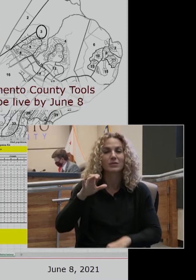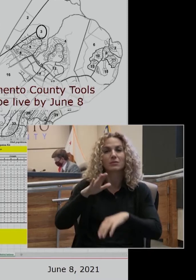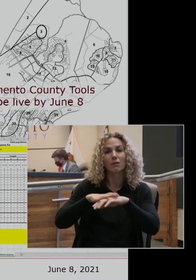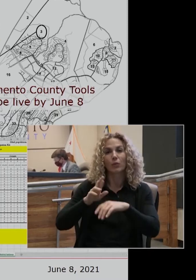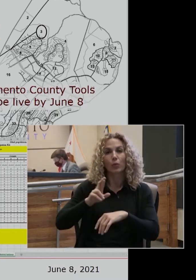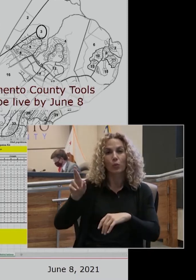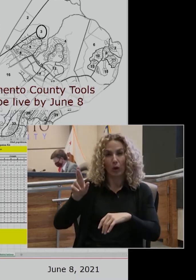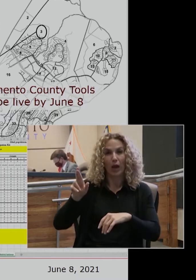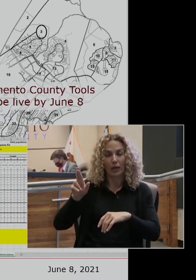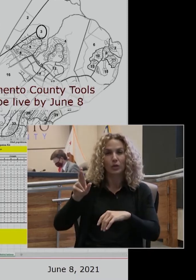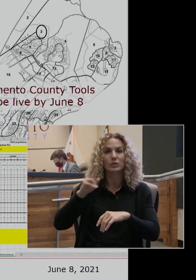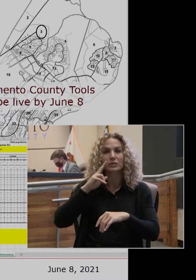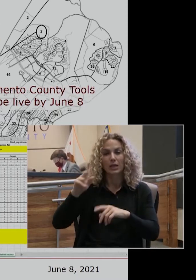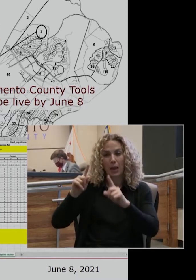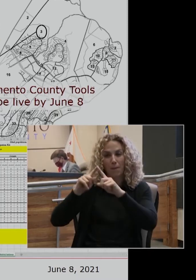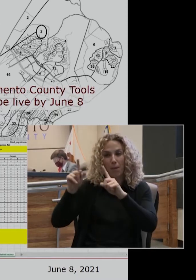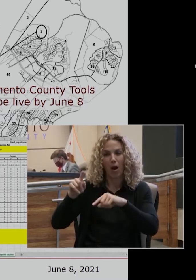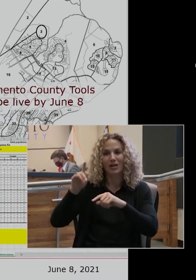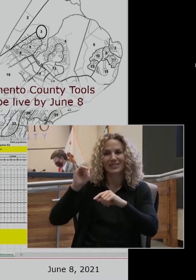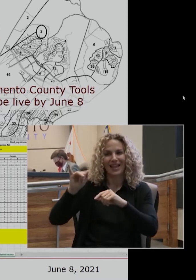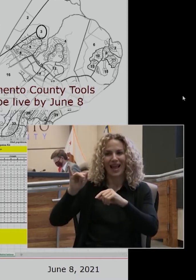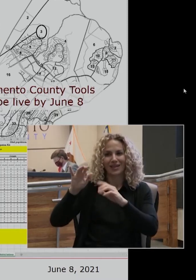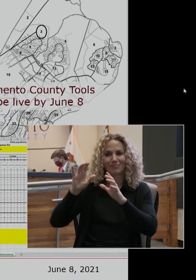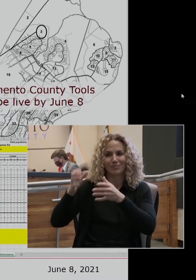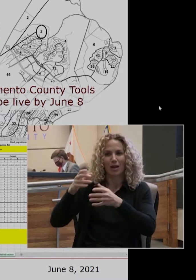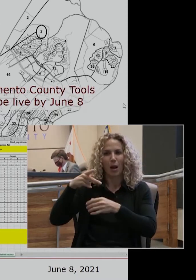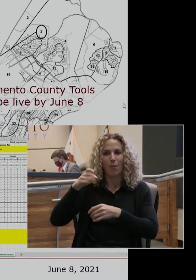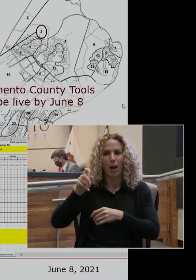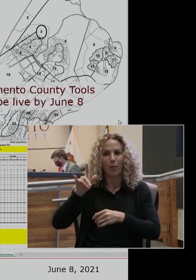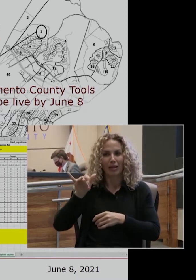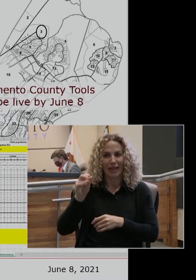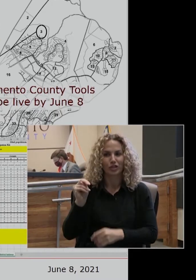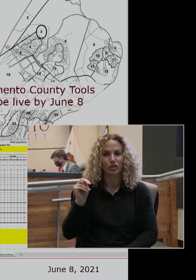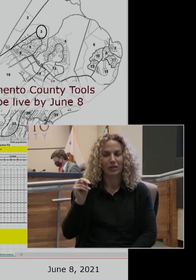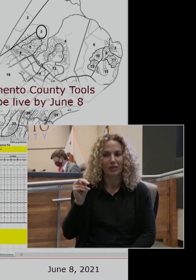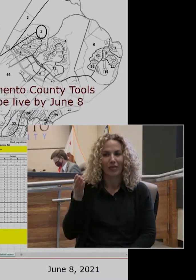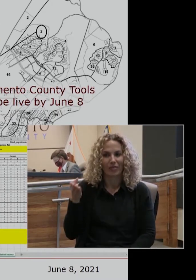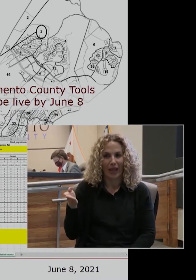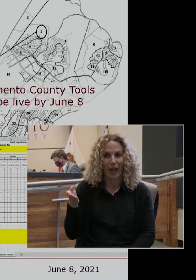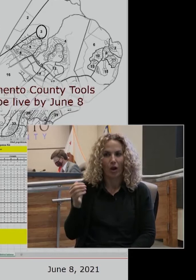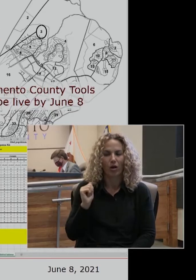DOES MAPS FOR YOU. SO IF YOU'RE IN THE POPULATION